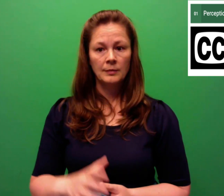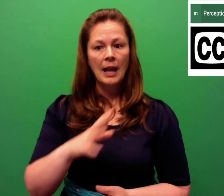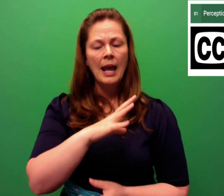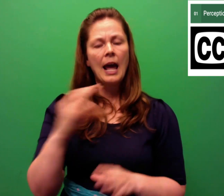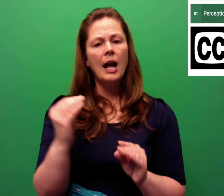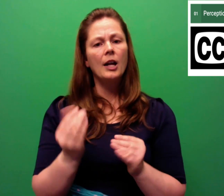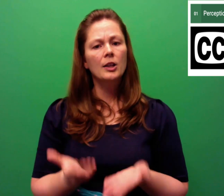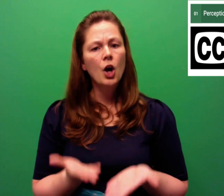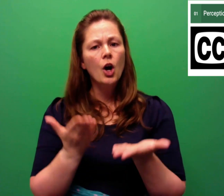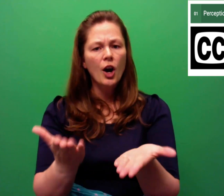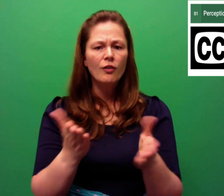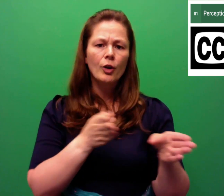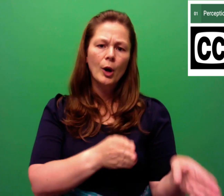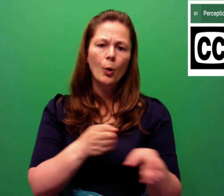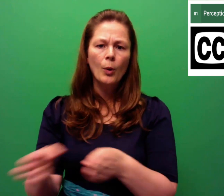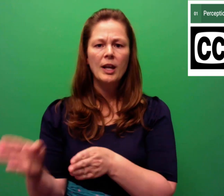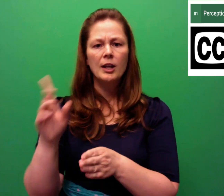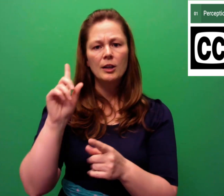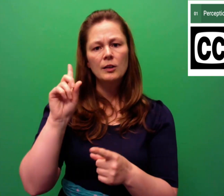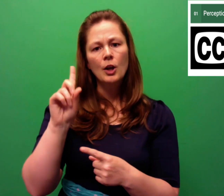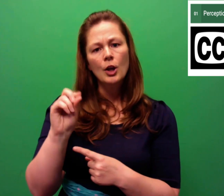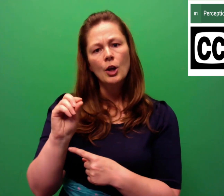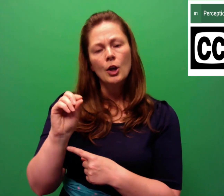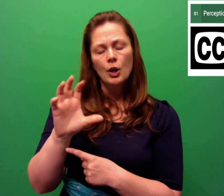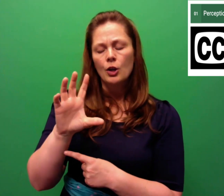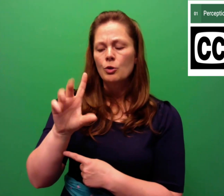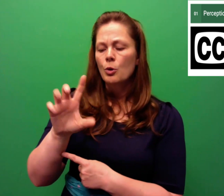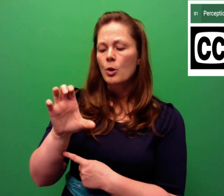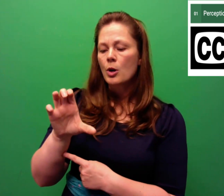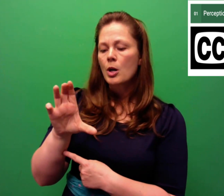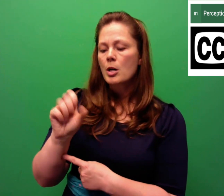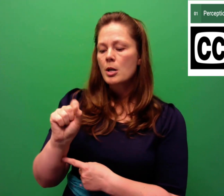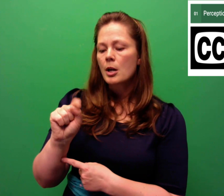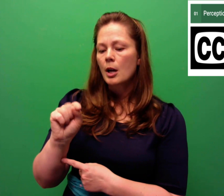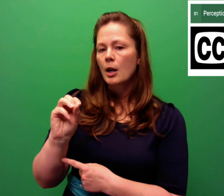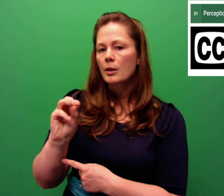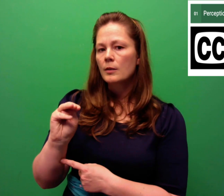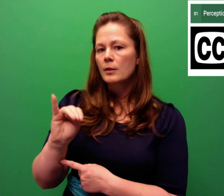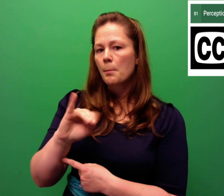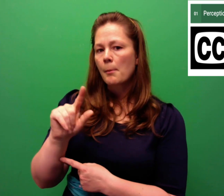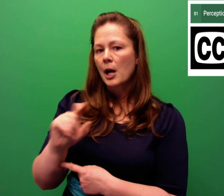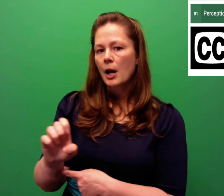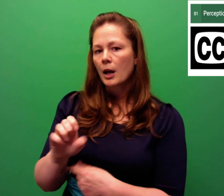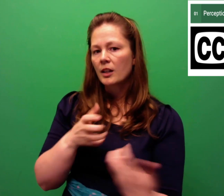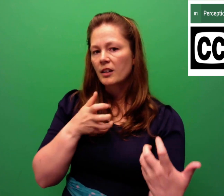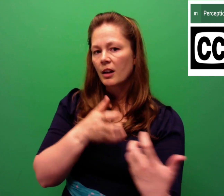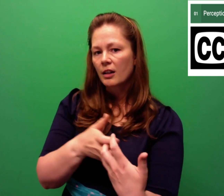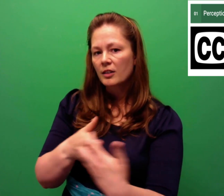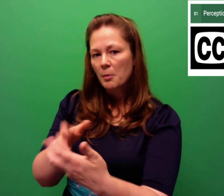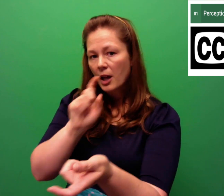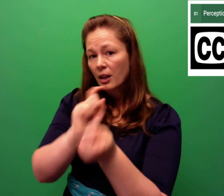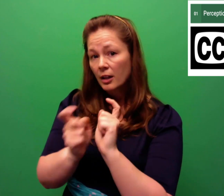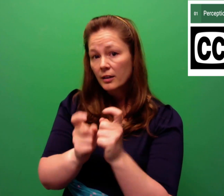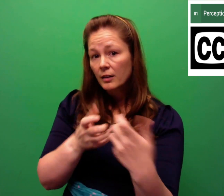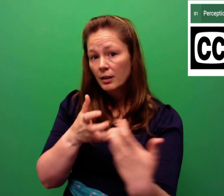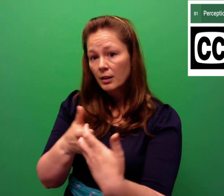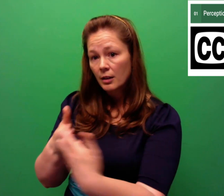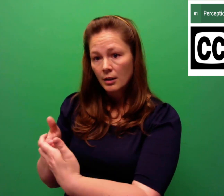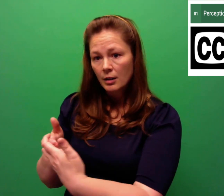information and offering ways to customize display of information.